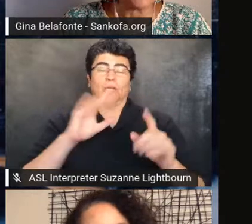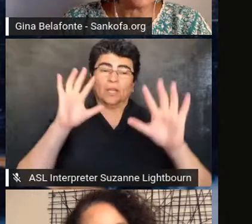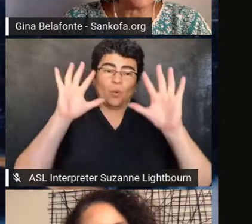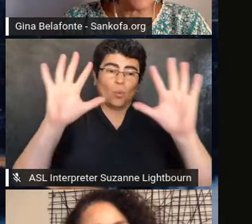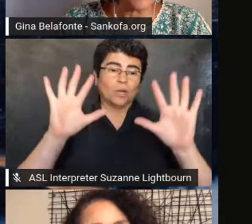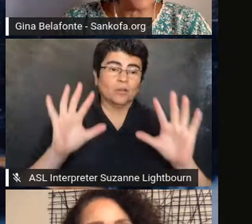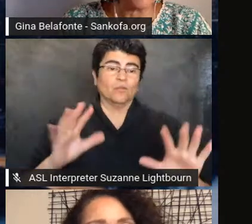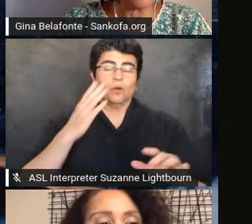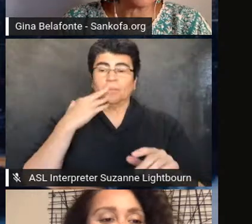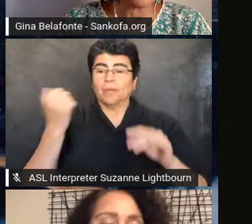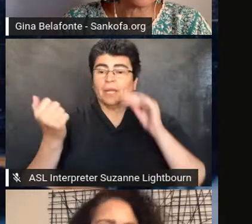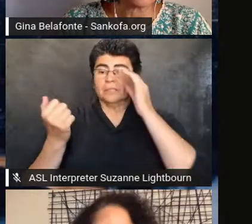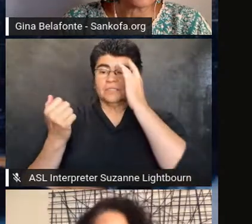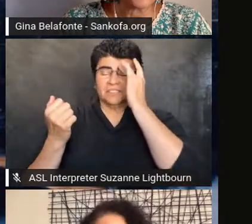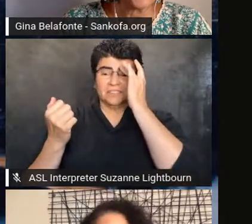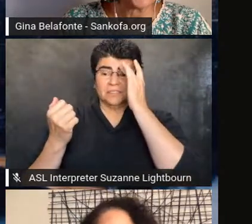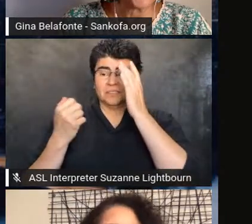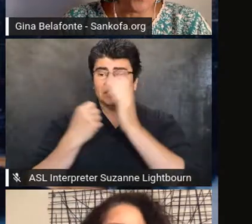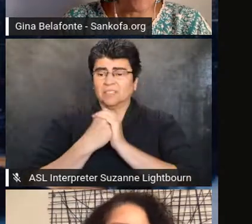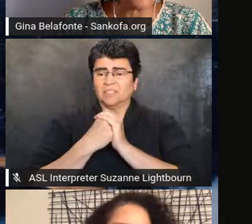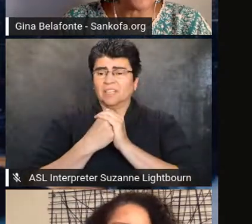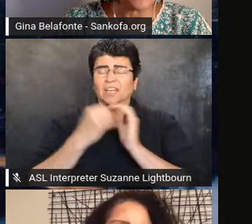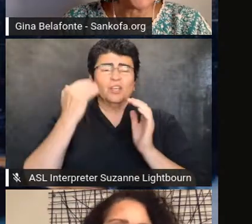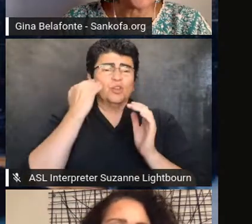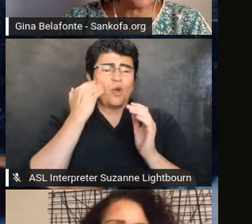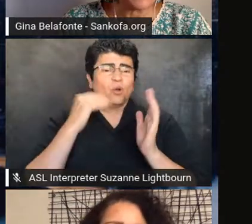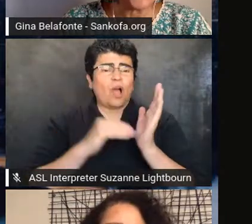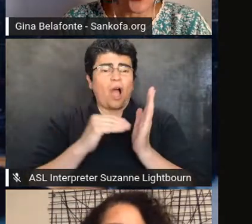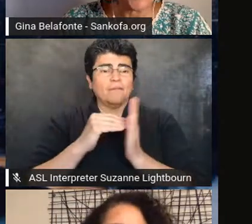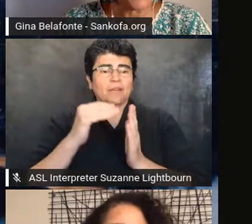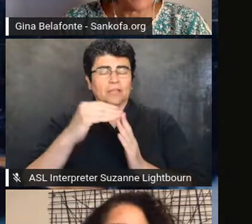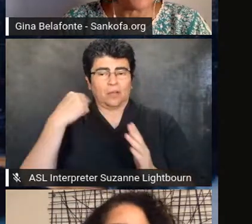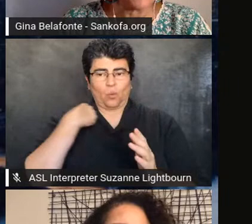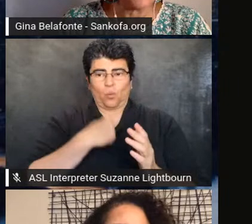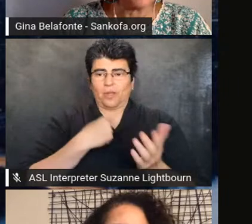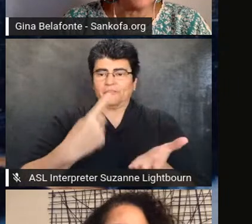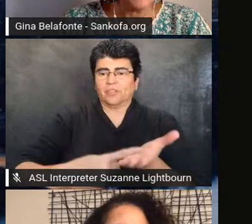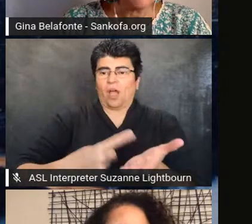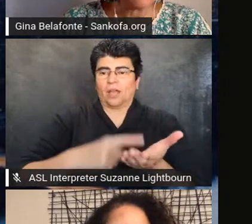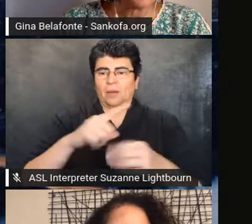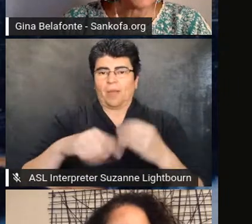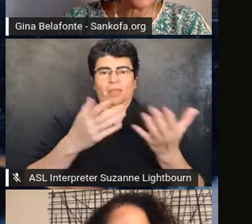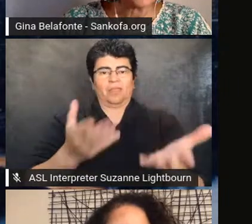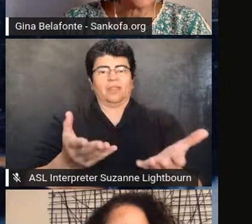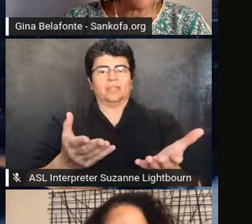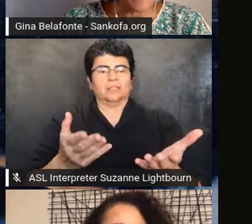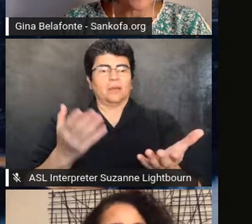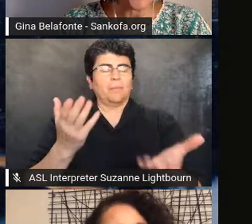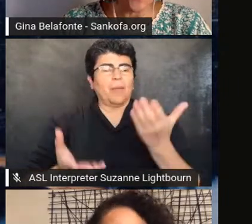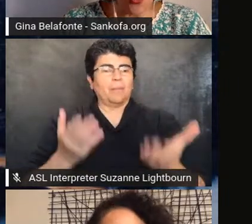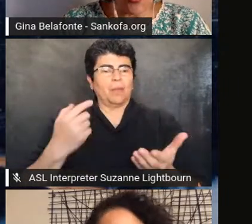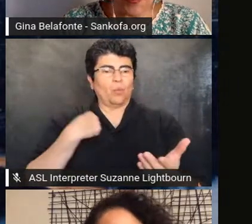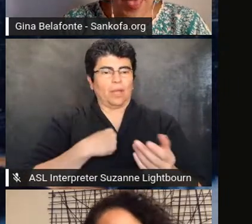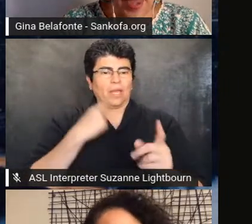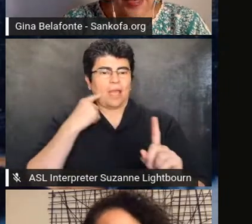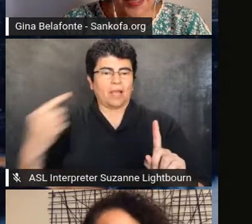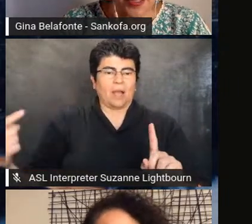so often as we've been talking about it, and maybe we can come back to all the panelists